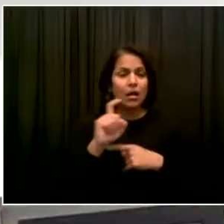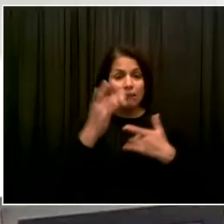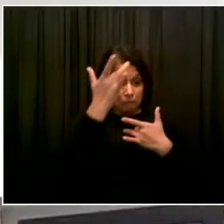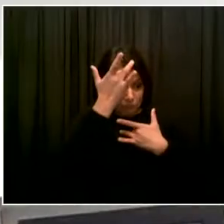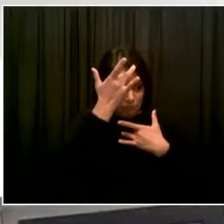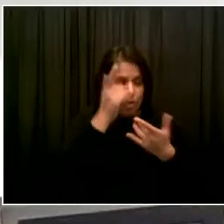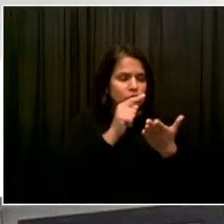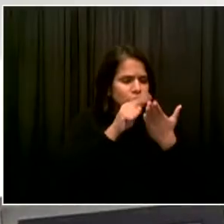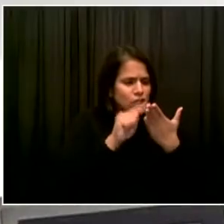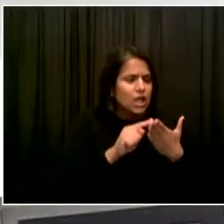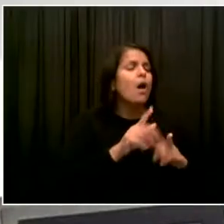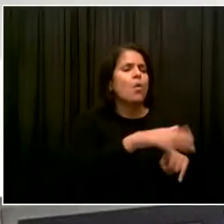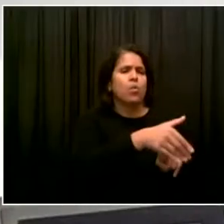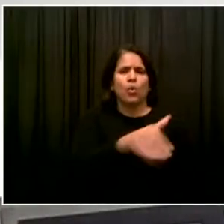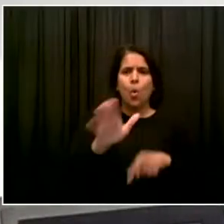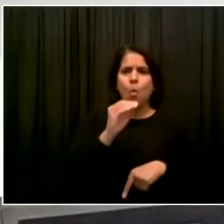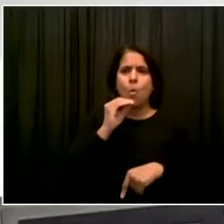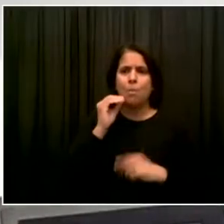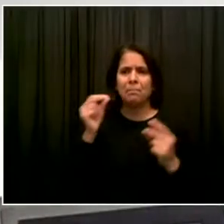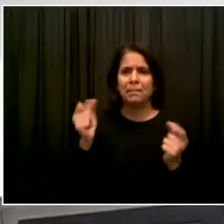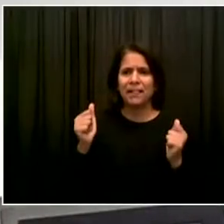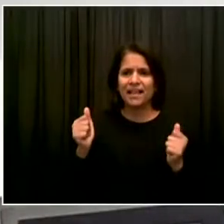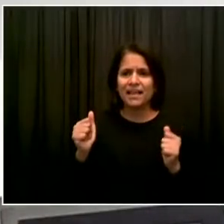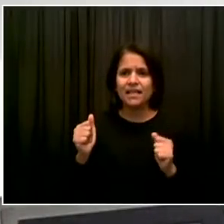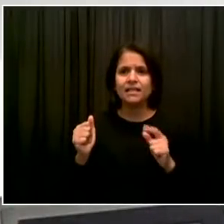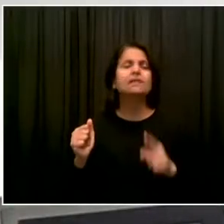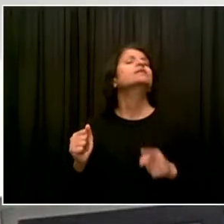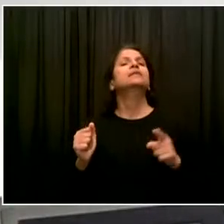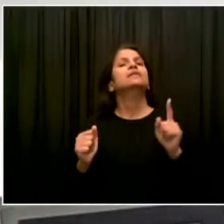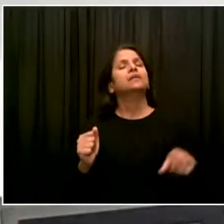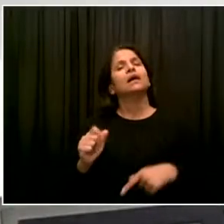BE VIGINLAT NAD ALWAYS LOOKING FOR MORE EVIDENCE.